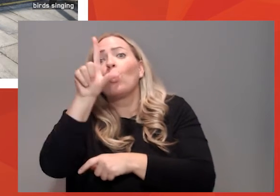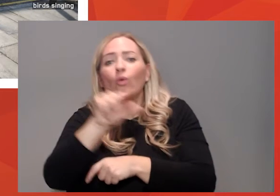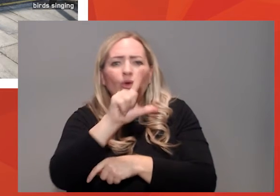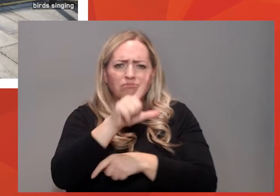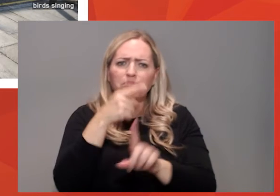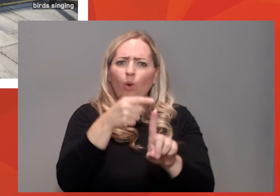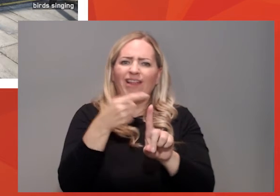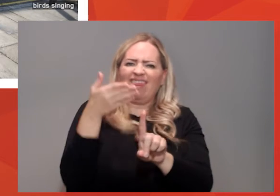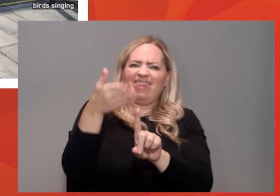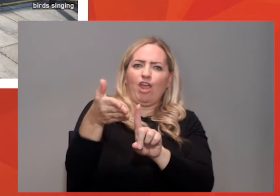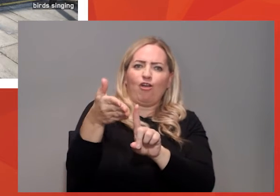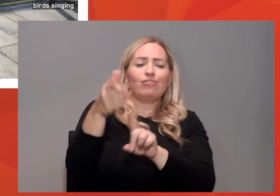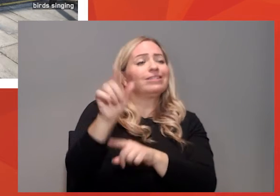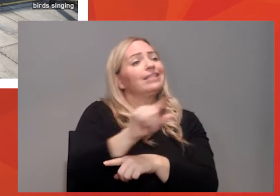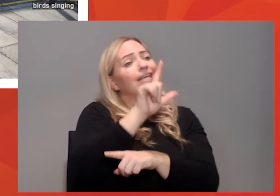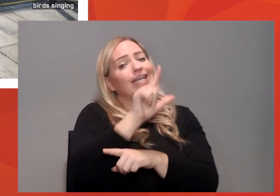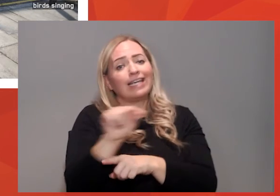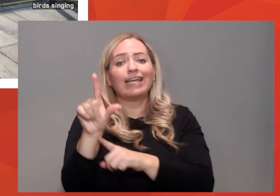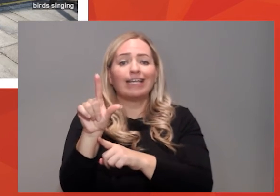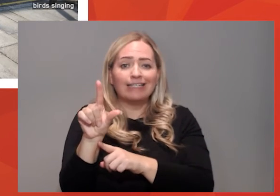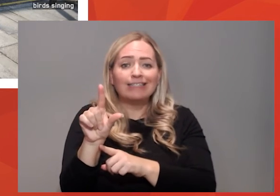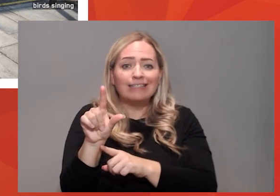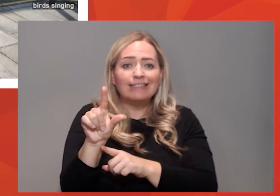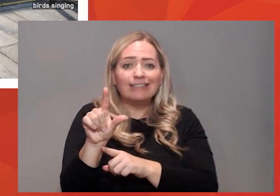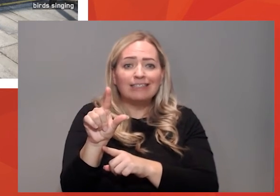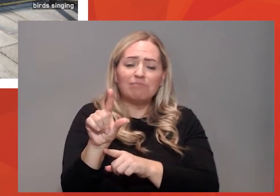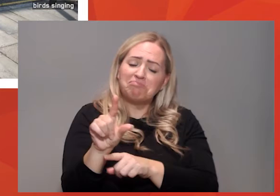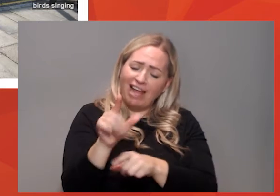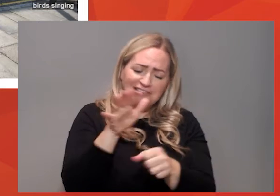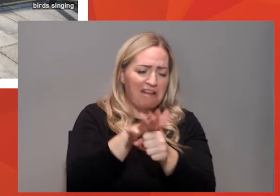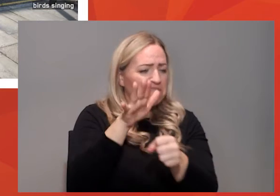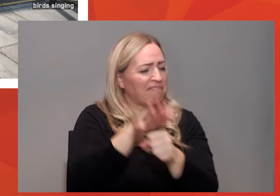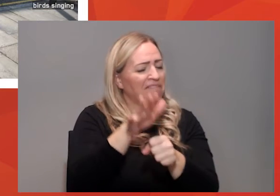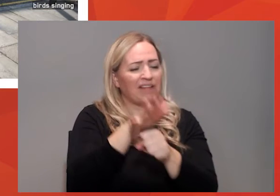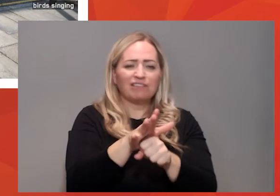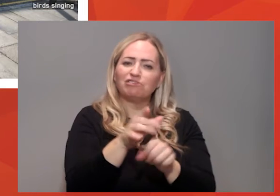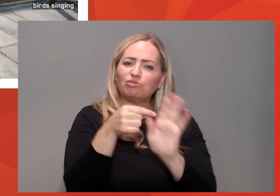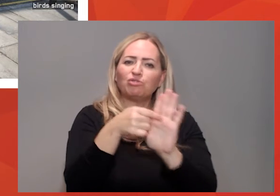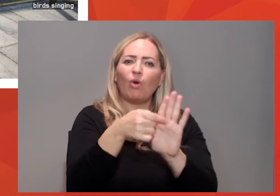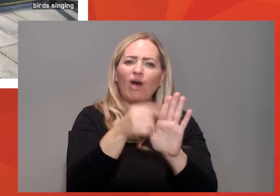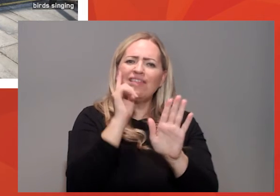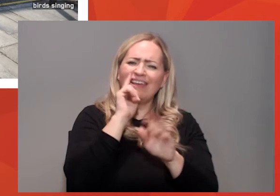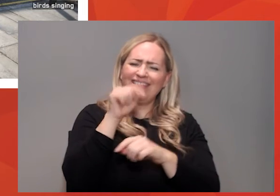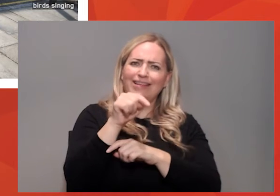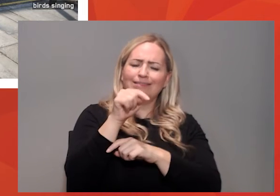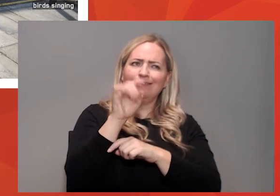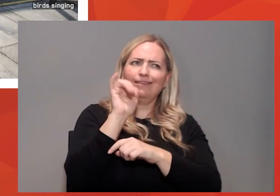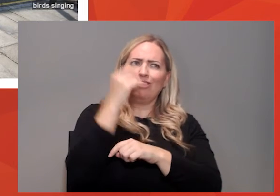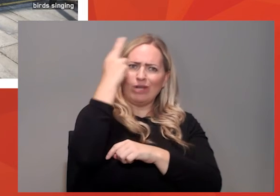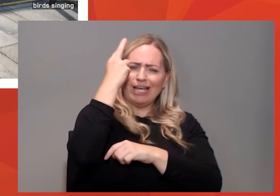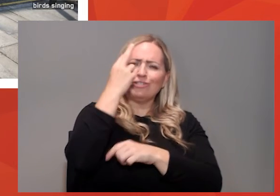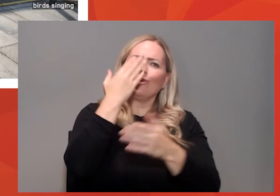but the fact that they're singing is enough to show it. And I think this realization is really good one.